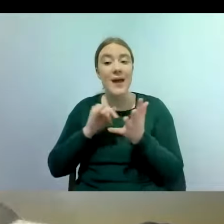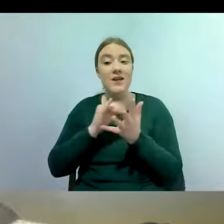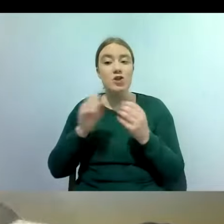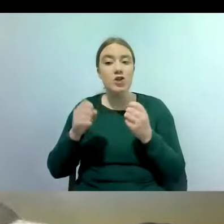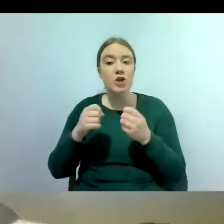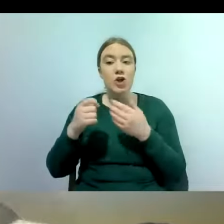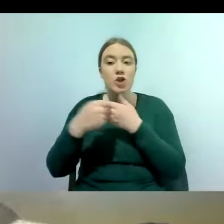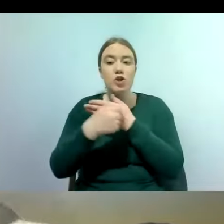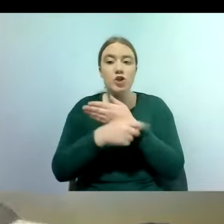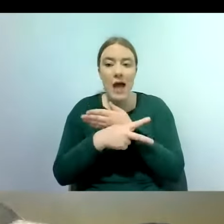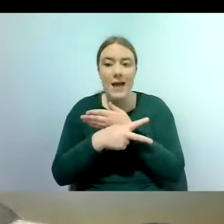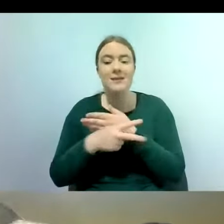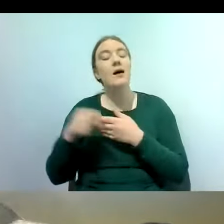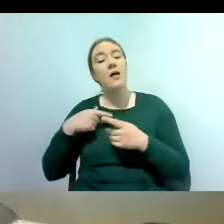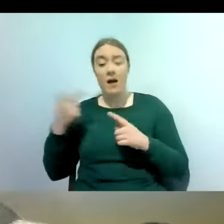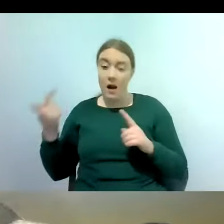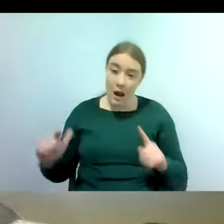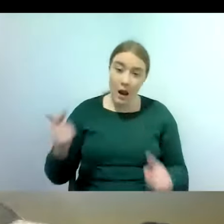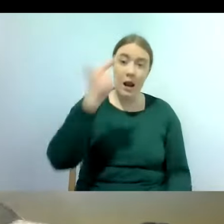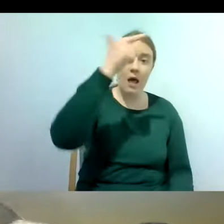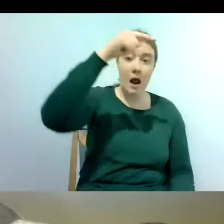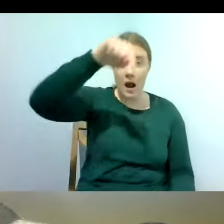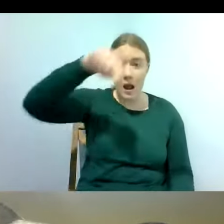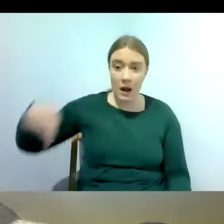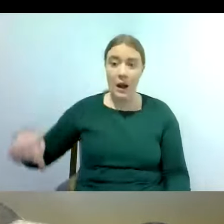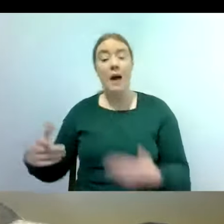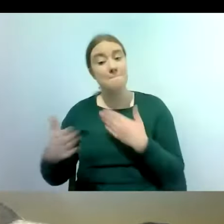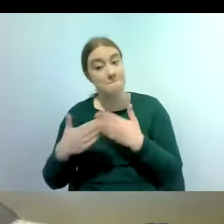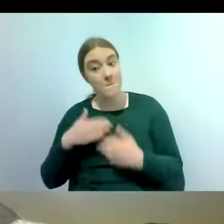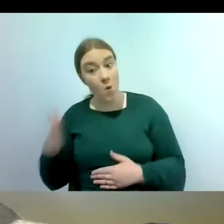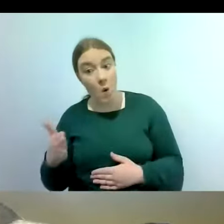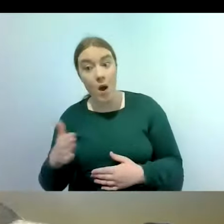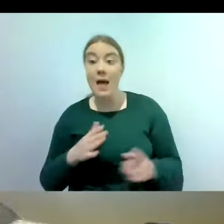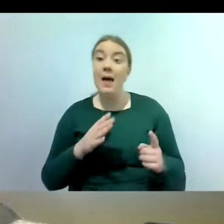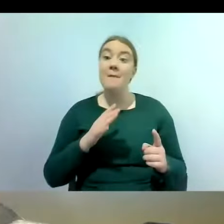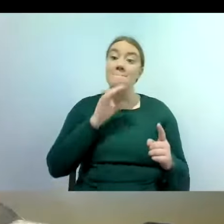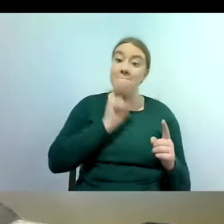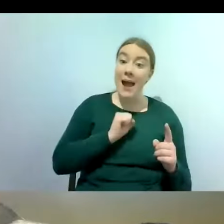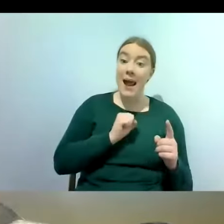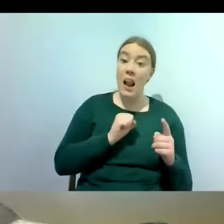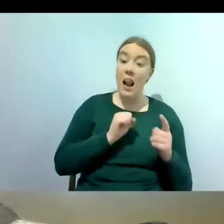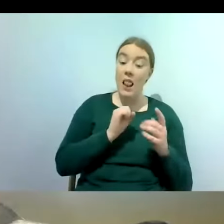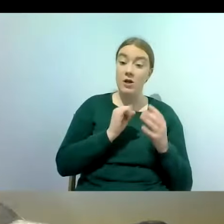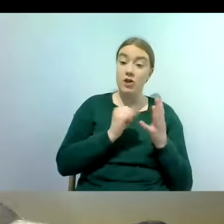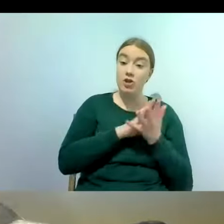wider area they have a larger core area than males and this might resent represent different spawning